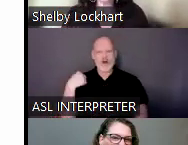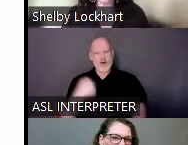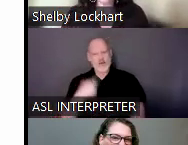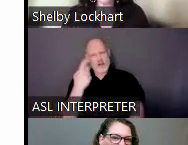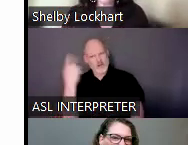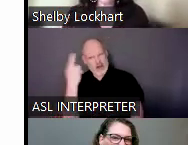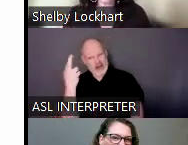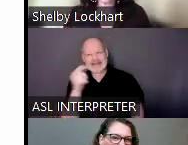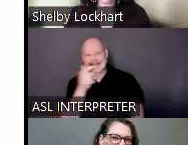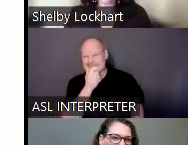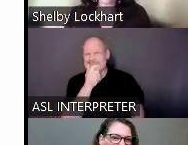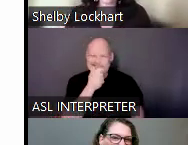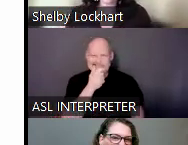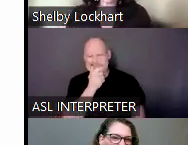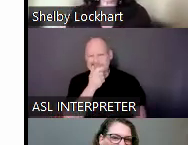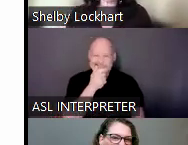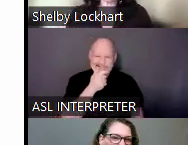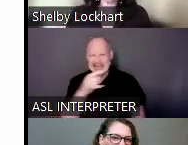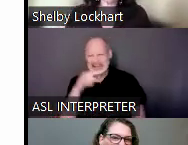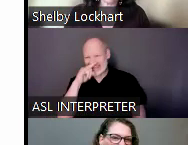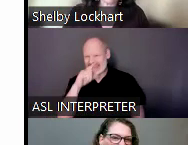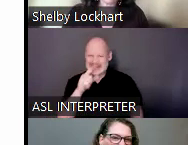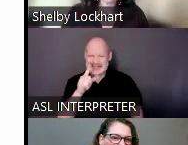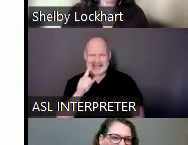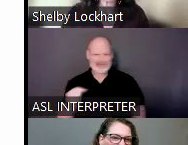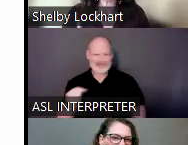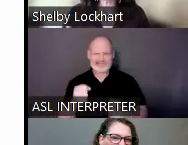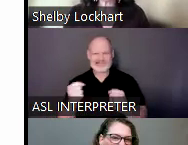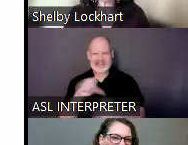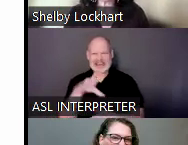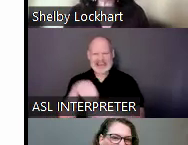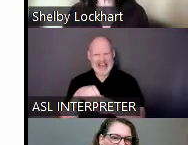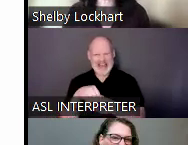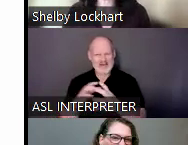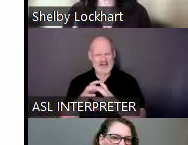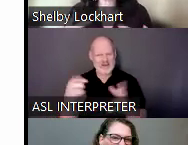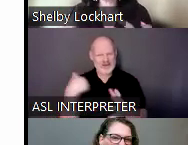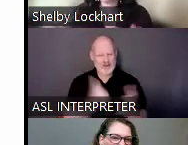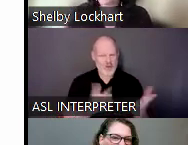getting kids engaged as much as we want - sometimes we start to look at